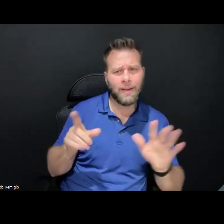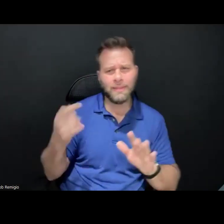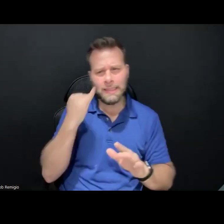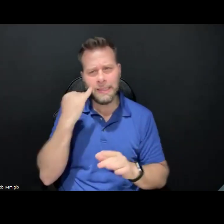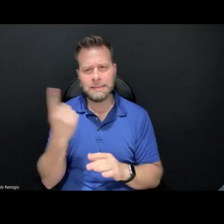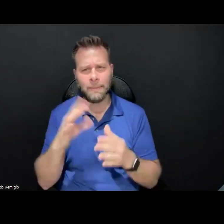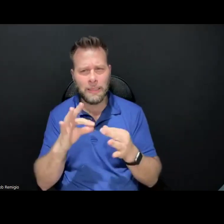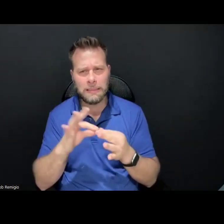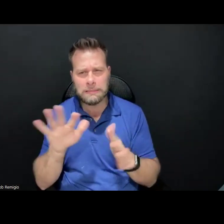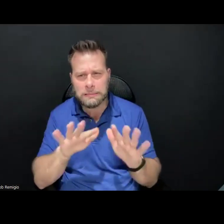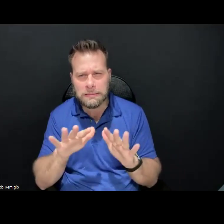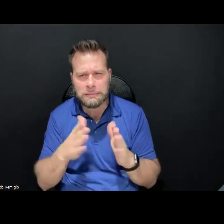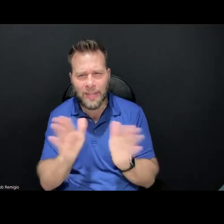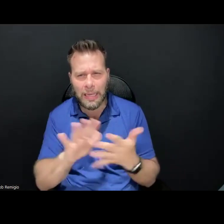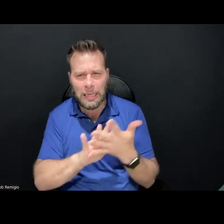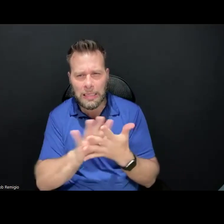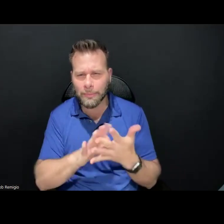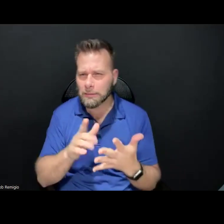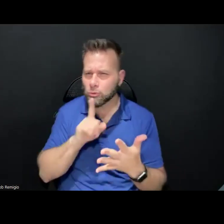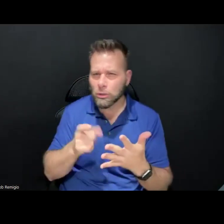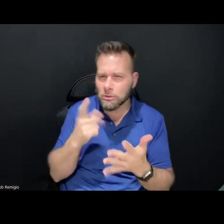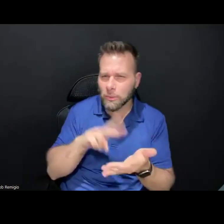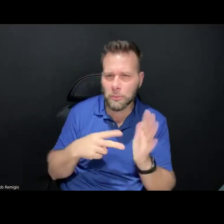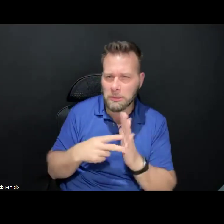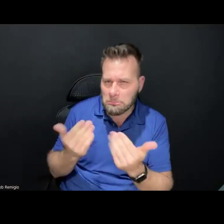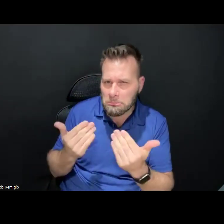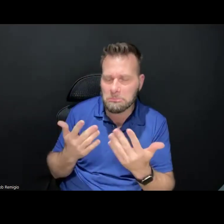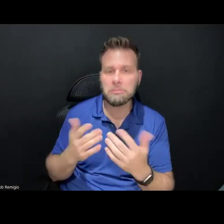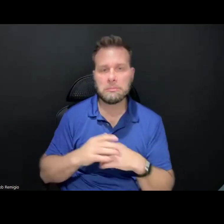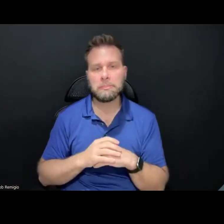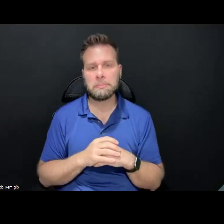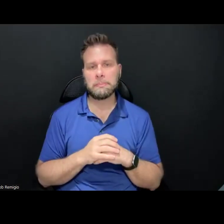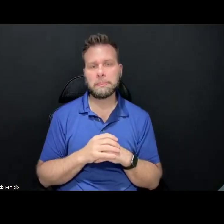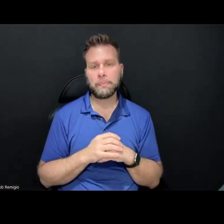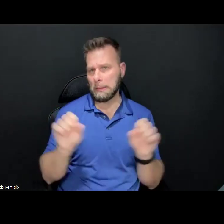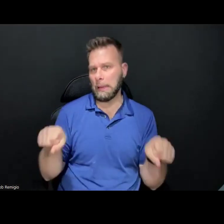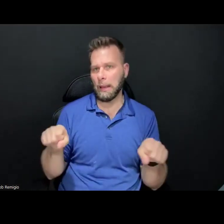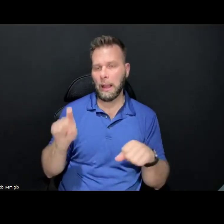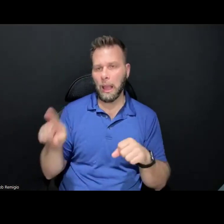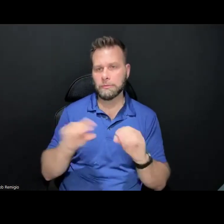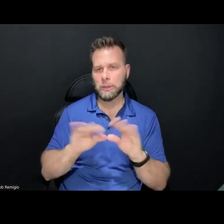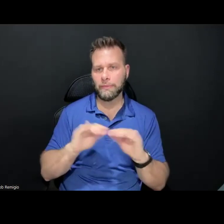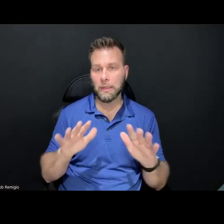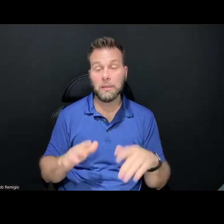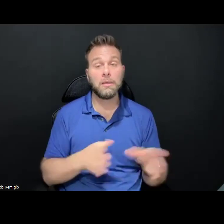questions but you can ask for clarification if they say something that's very vague. There are also instances,